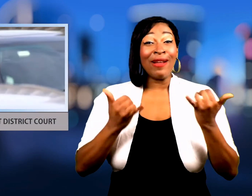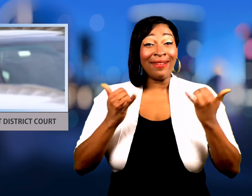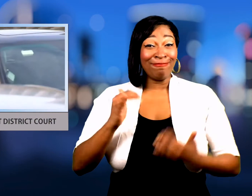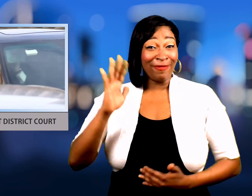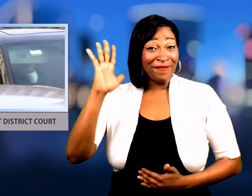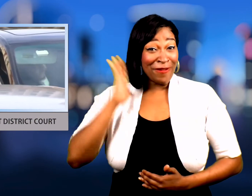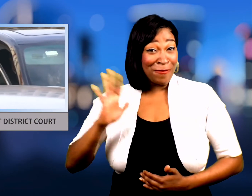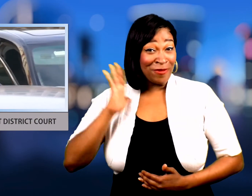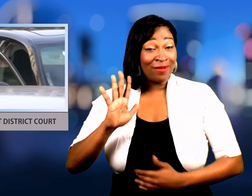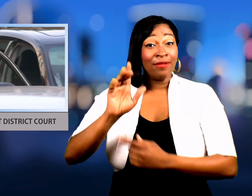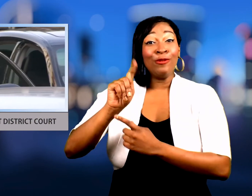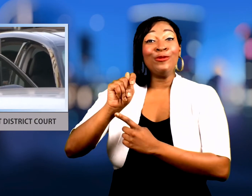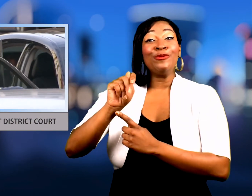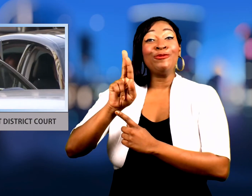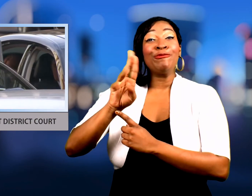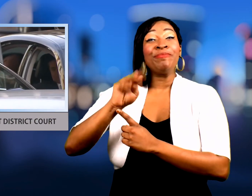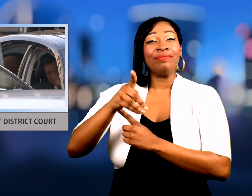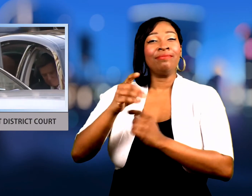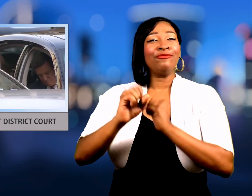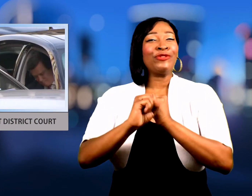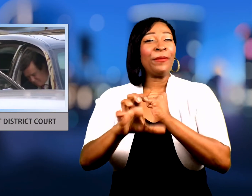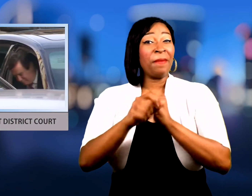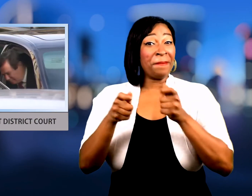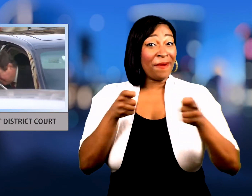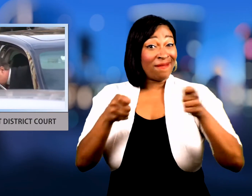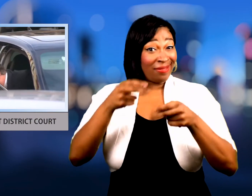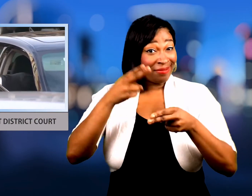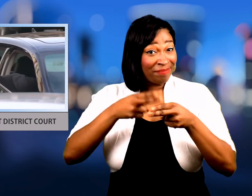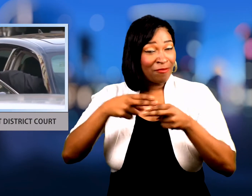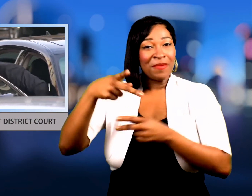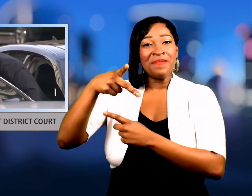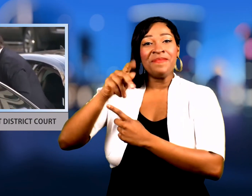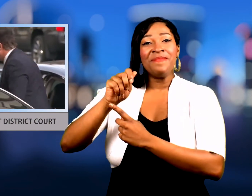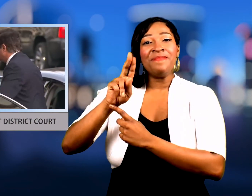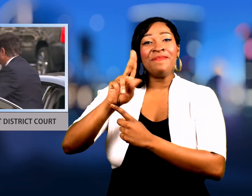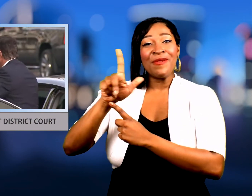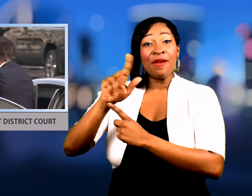Former Trump campaign manager